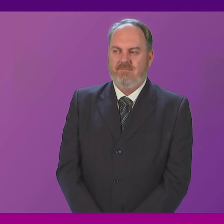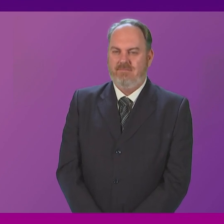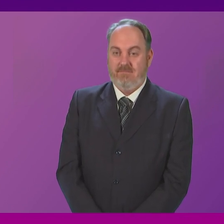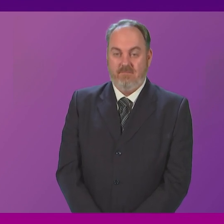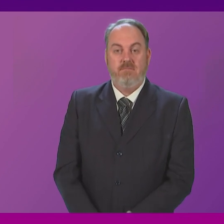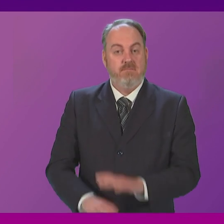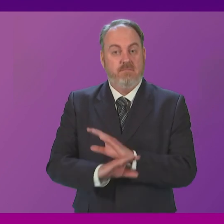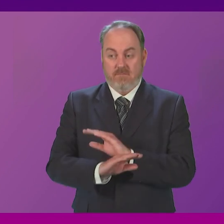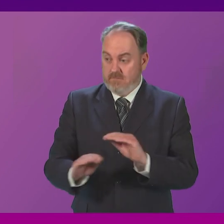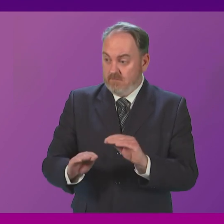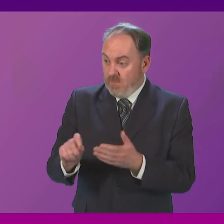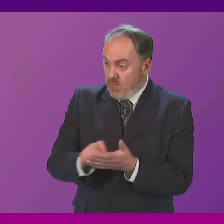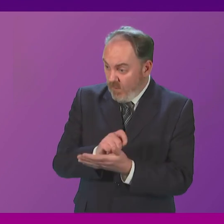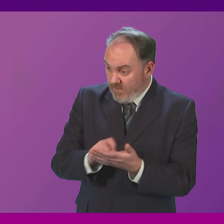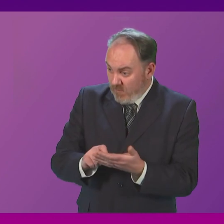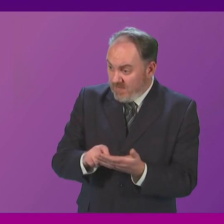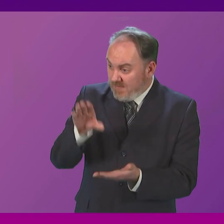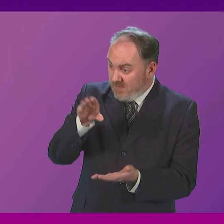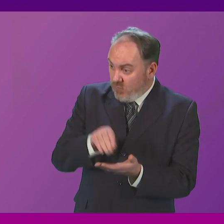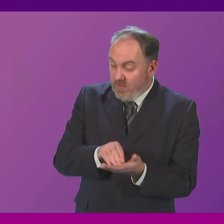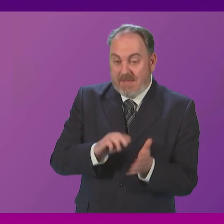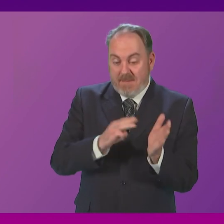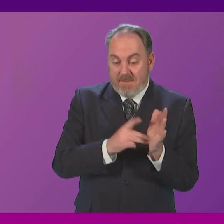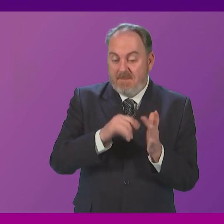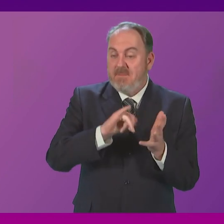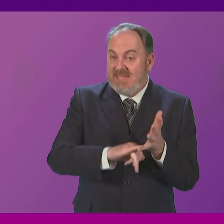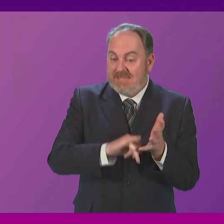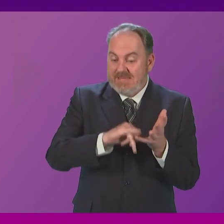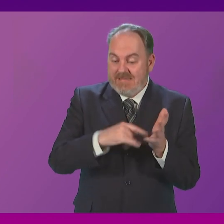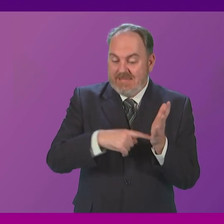I can confirm that your vote has been recorded, Ms Stevenson.